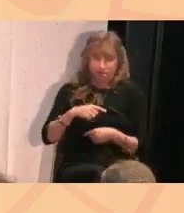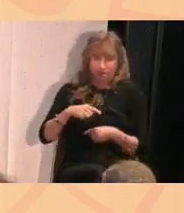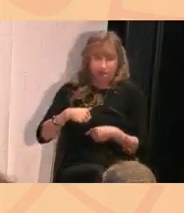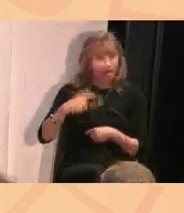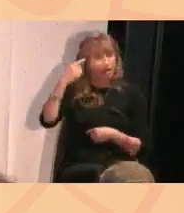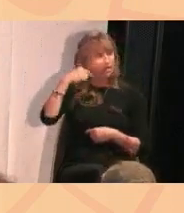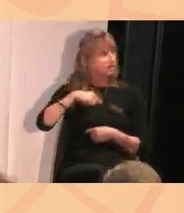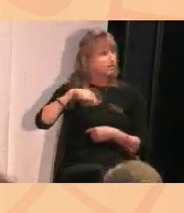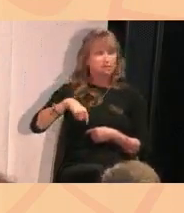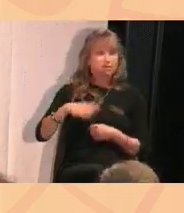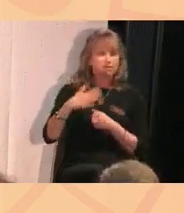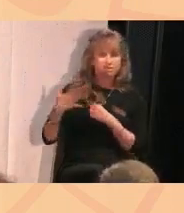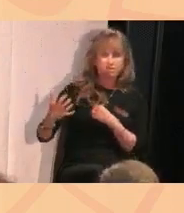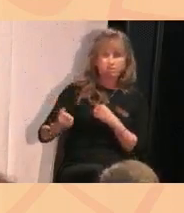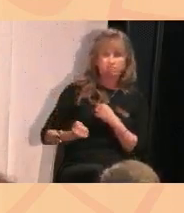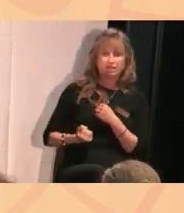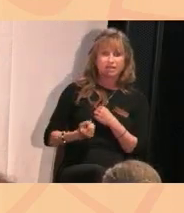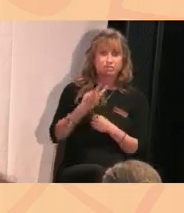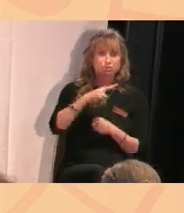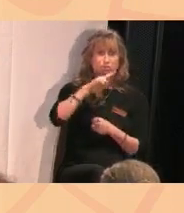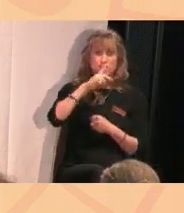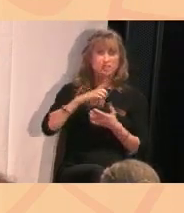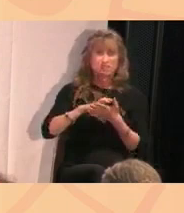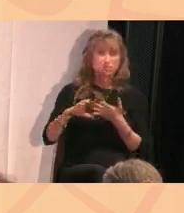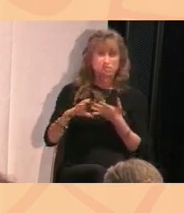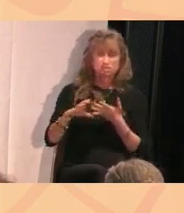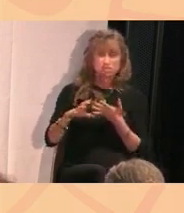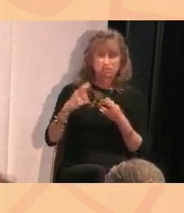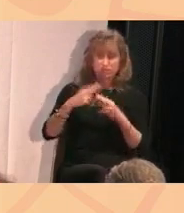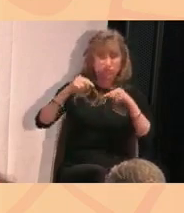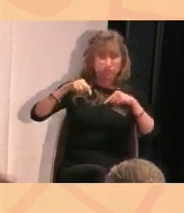Half $1 billion is a lot of money.